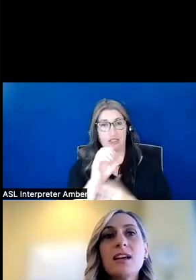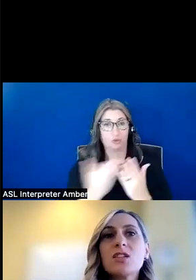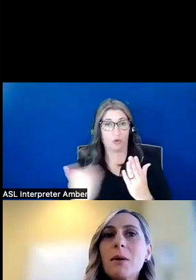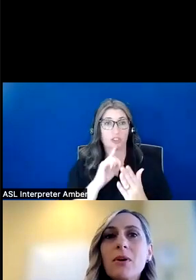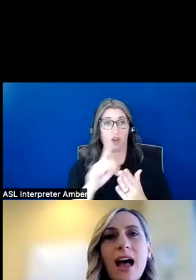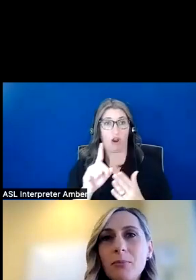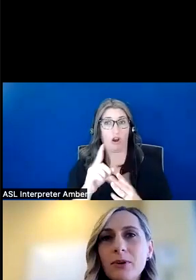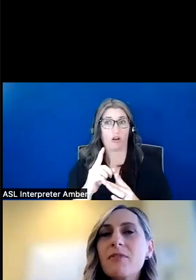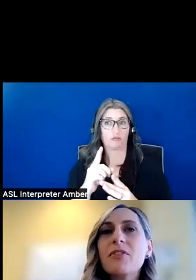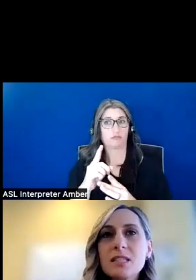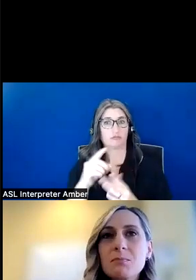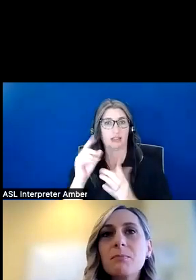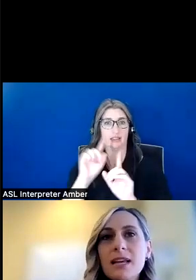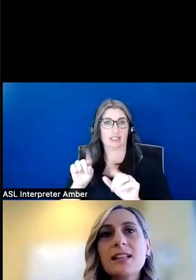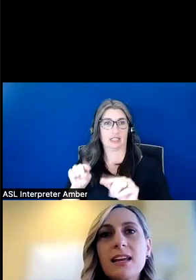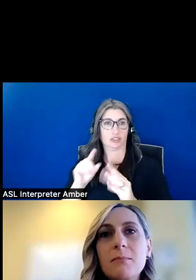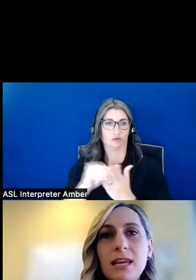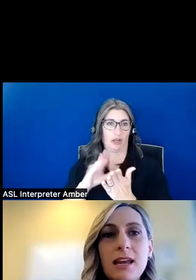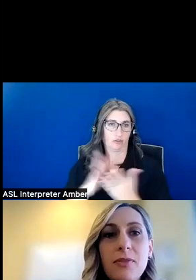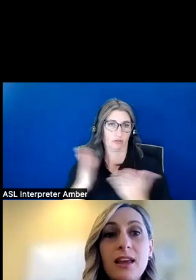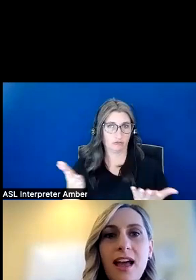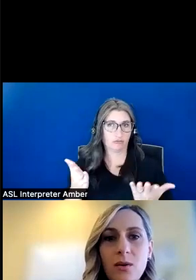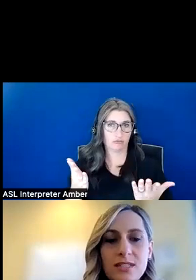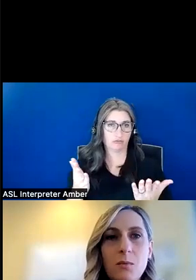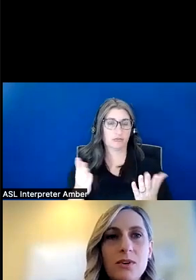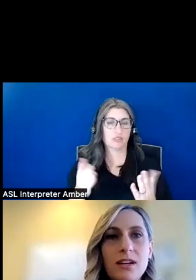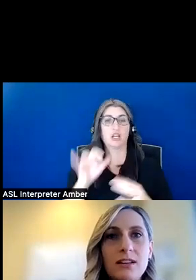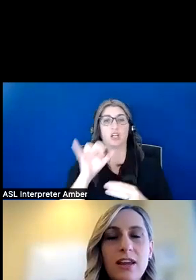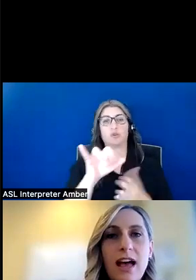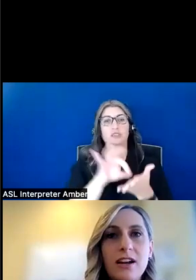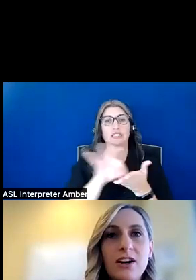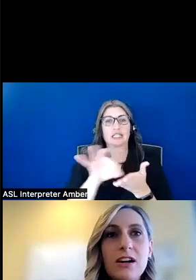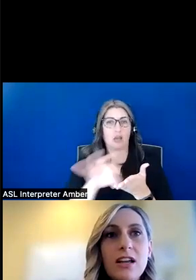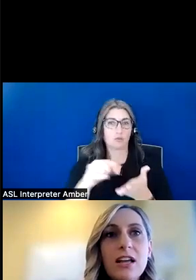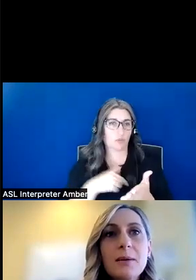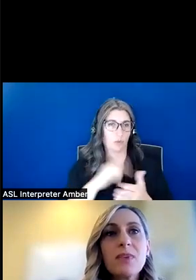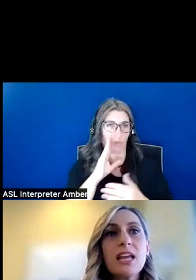So, remember the output level? This is basically going to be the counts that we're going to look at here.